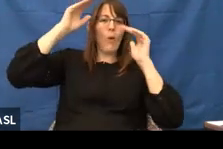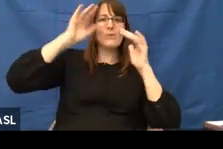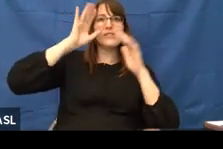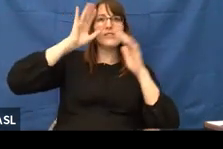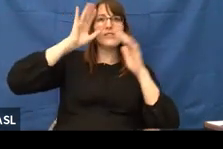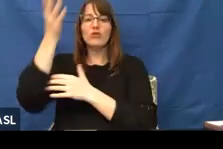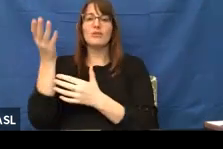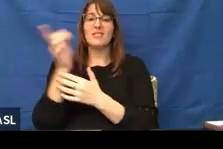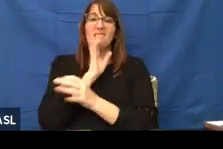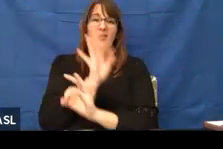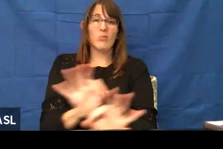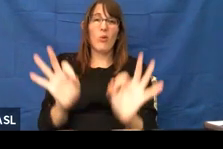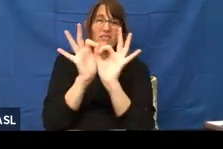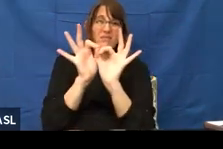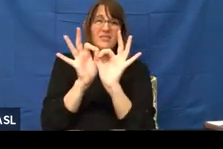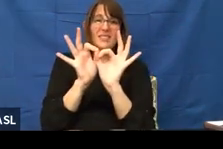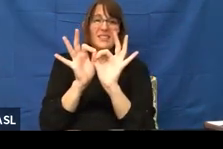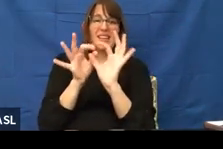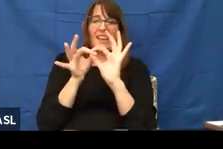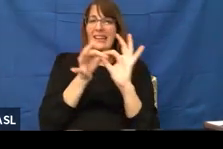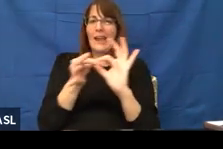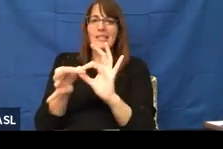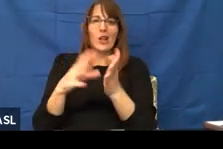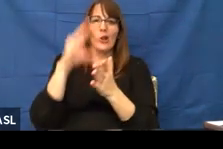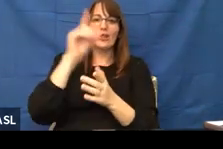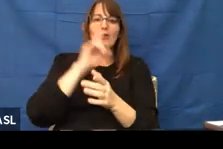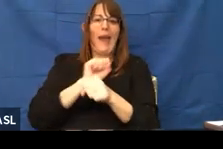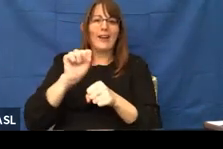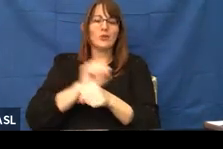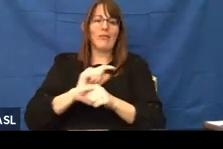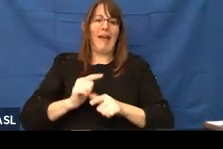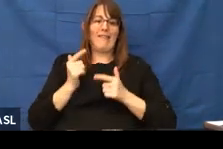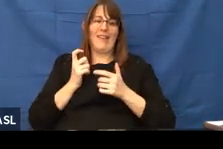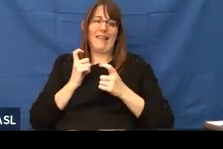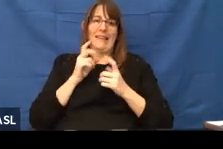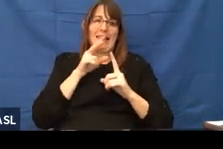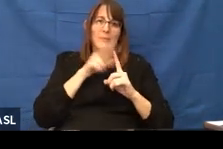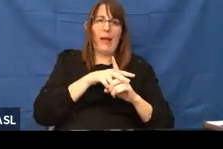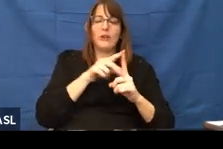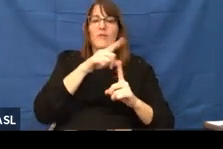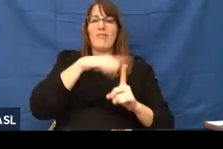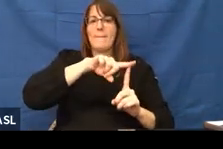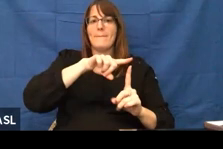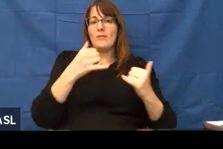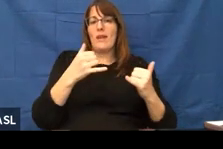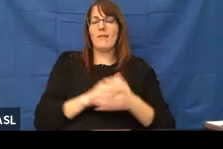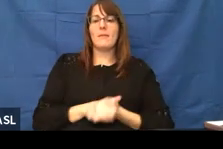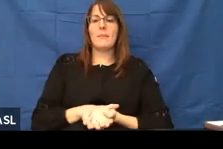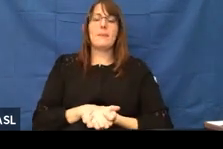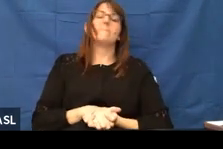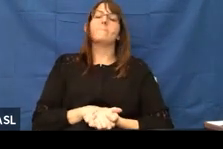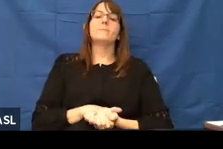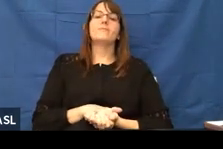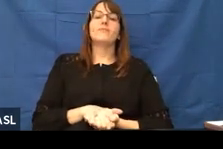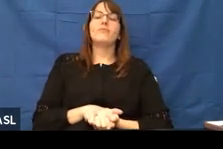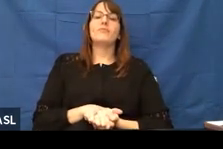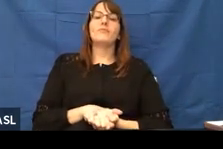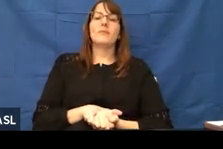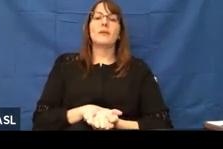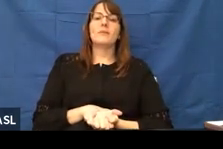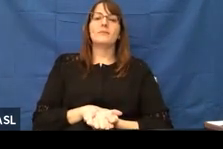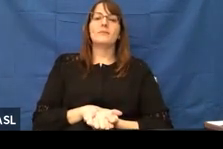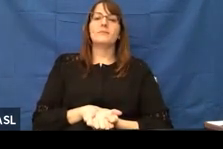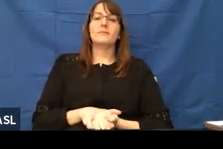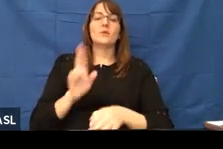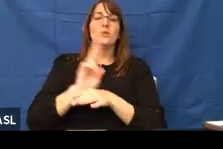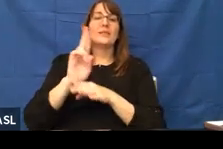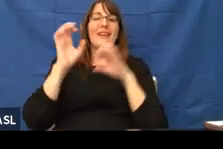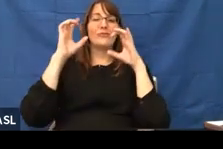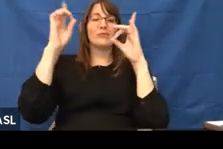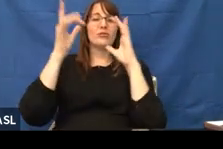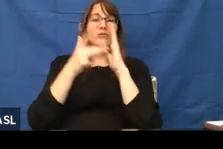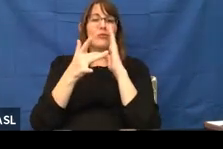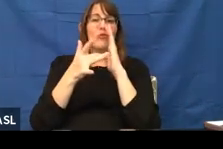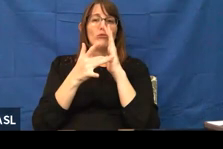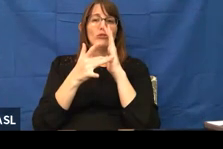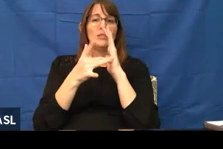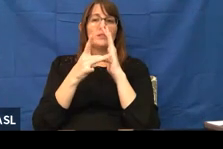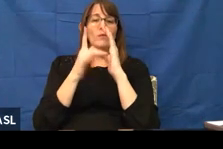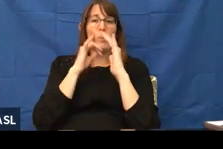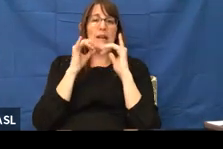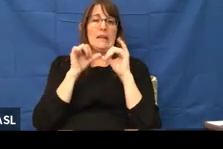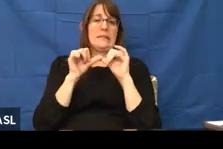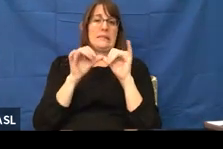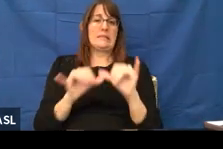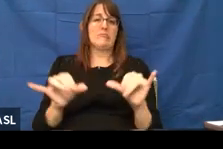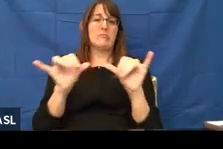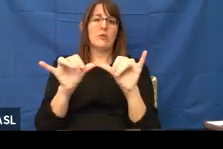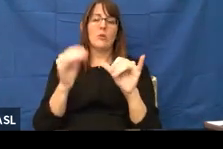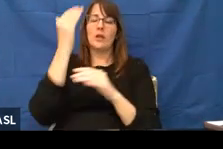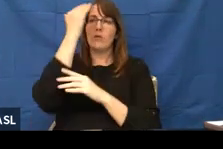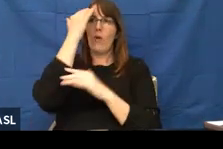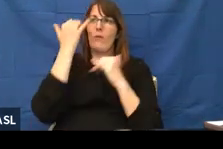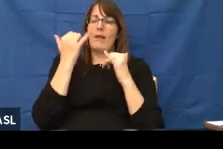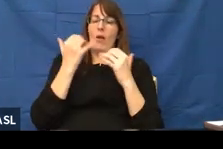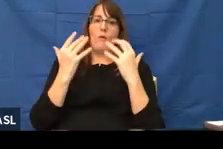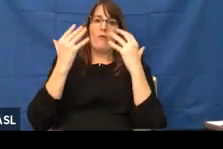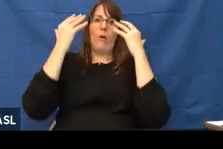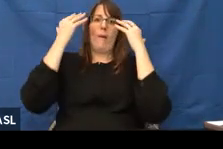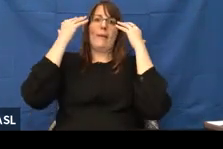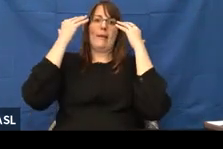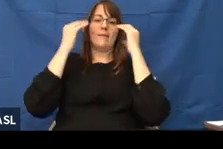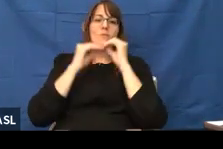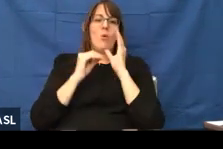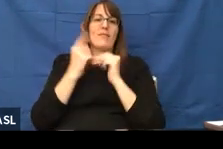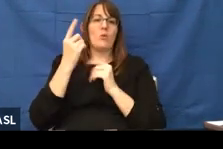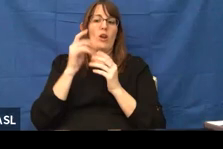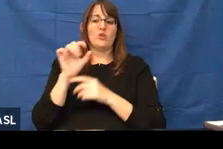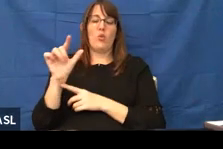Jewyl Alderson Clarke, SDCOE: Is a piece of connecting their learning to them in themselves and giving them a value for this. And we've talked about this also use using educational technology in a consistent way is important. We know how overwhelming. It can be when more than one tool comes at us and I given me day